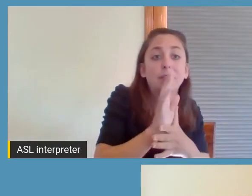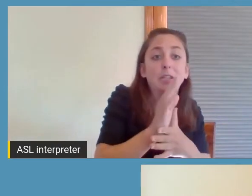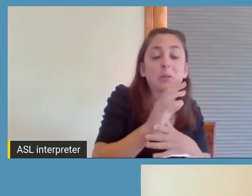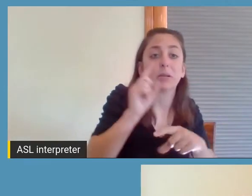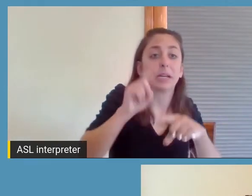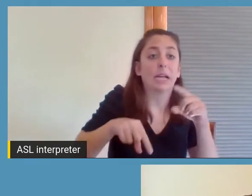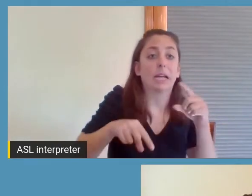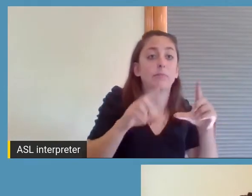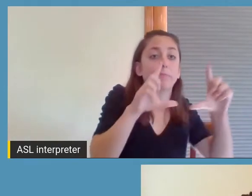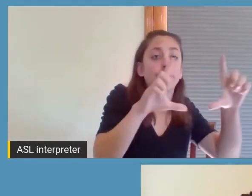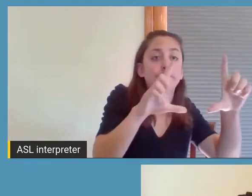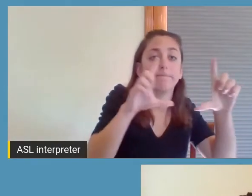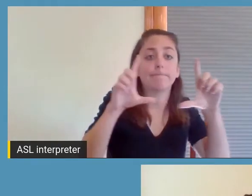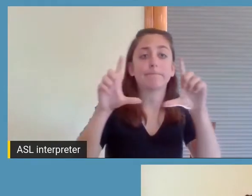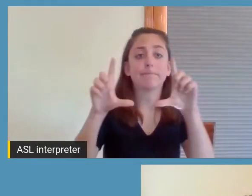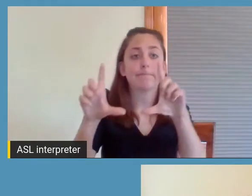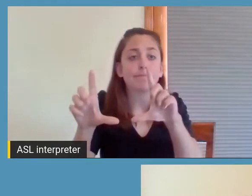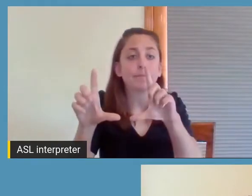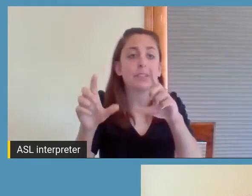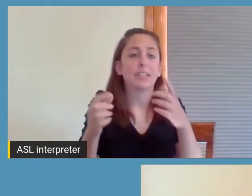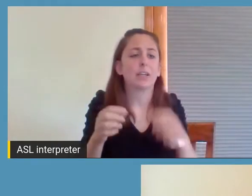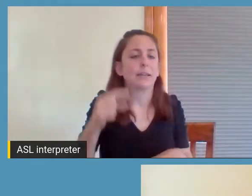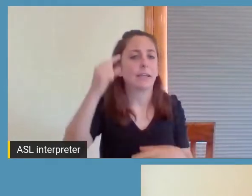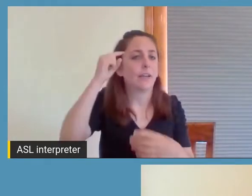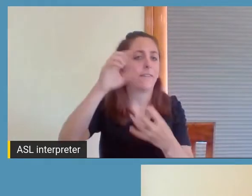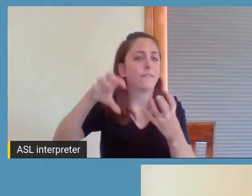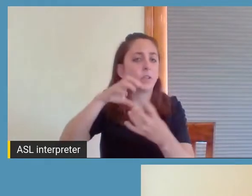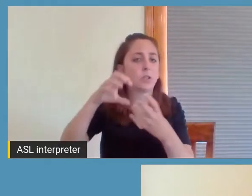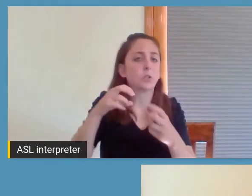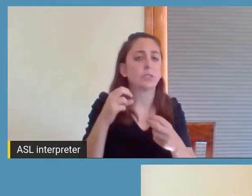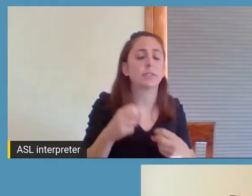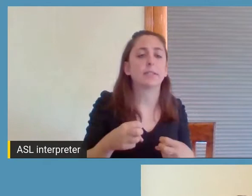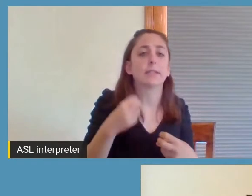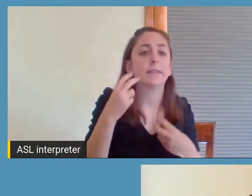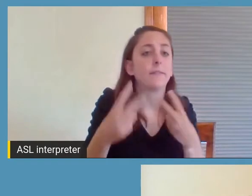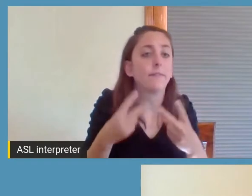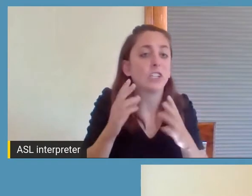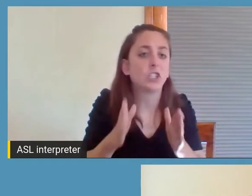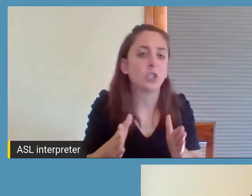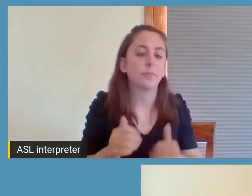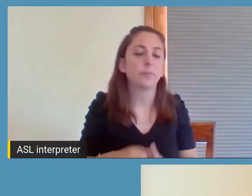that would confuse the view the visitor so you know one two i had to think about okay the student